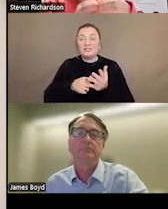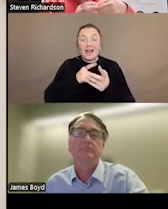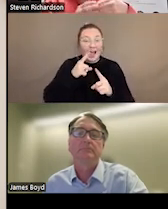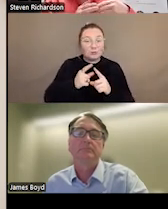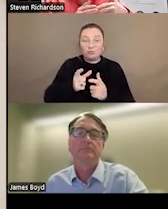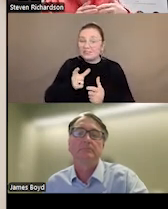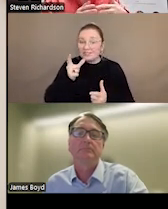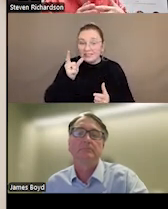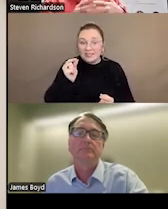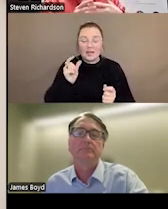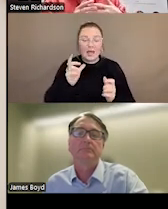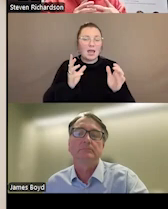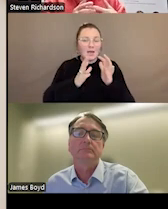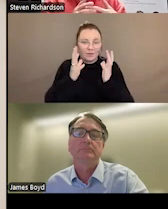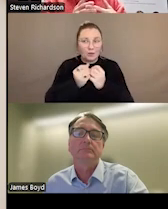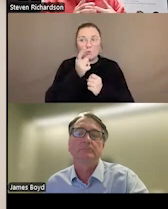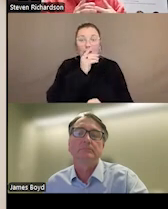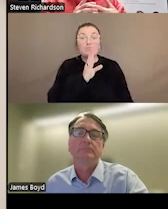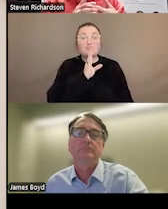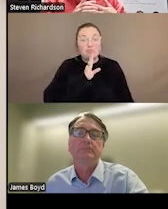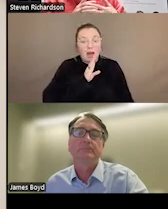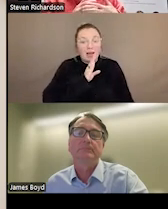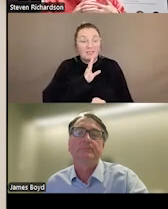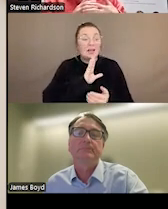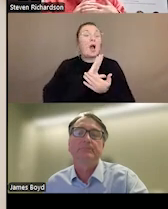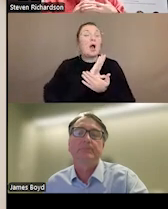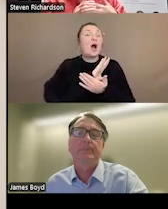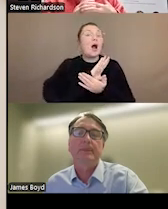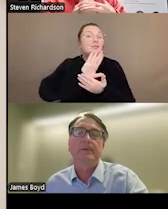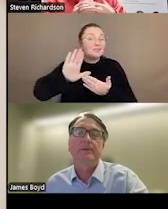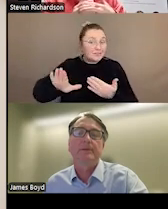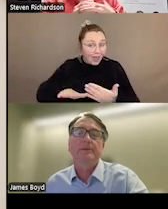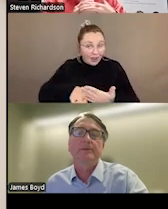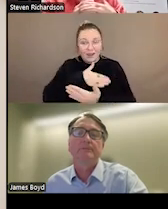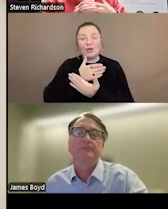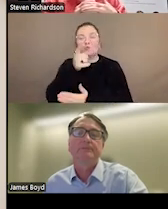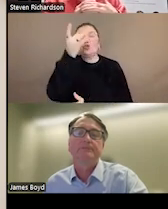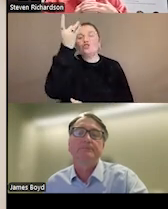sort of keep that private until such a time as when you are ready to make the public. I hope